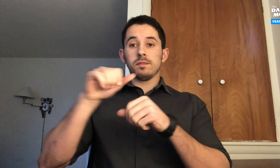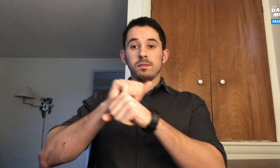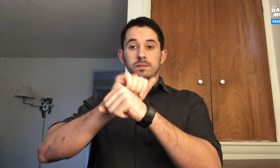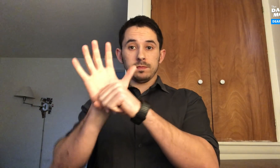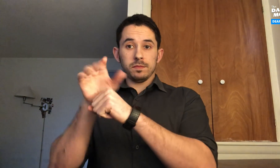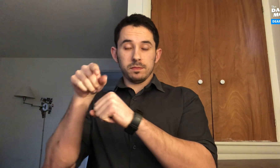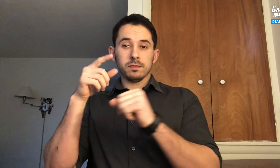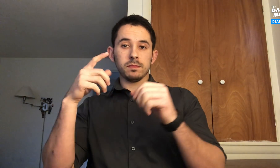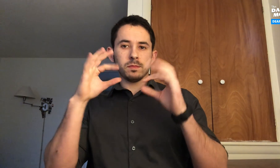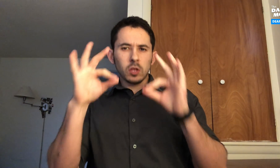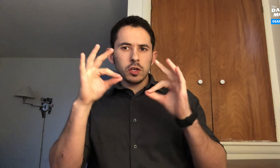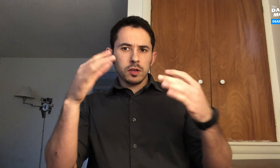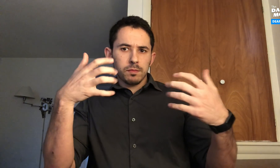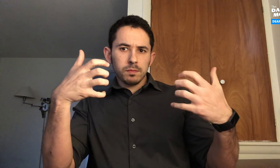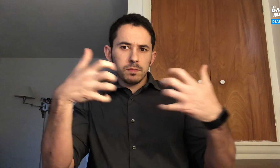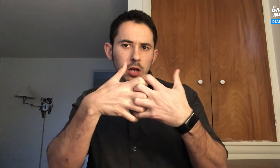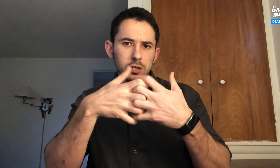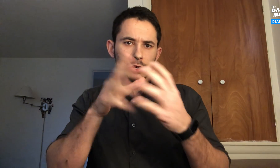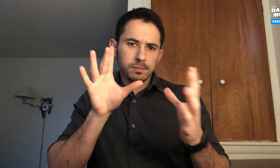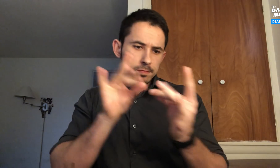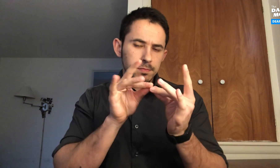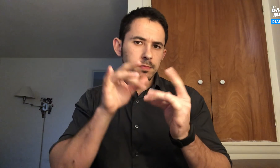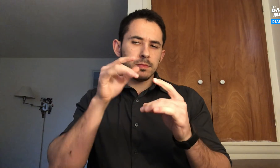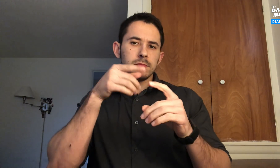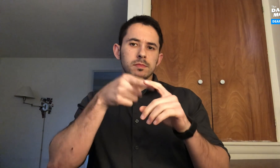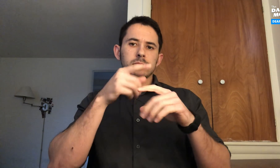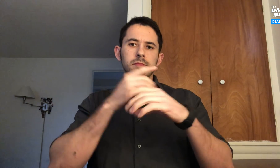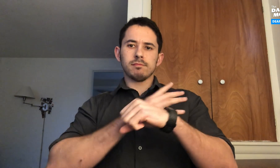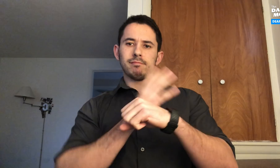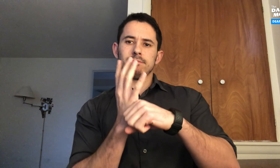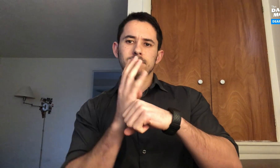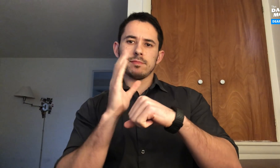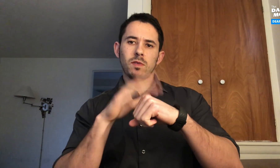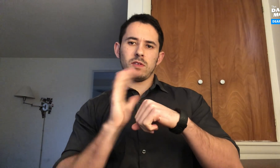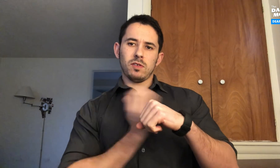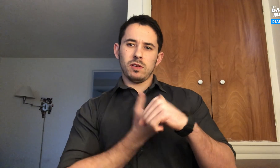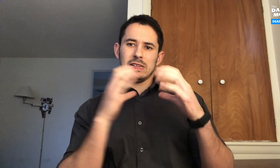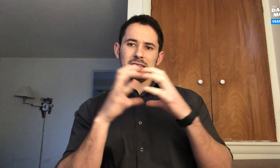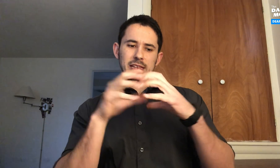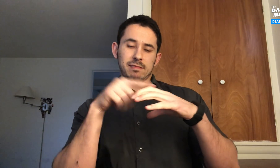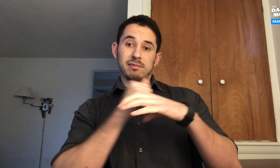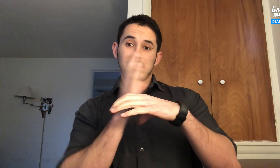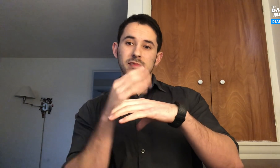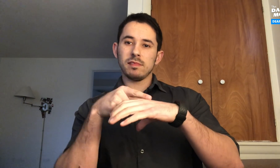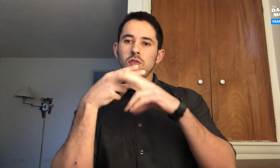It’s a perfect match with our cells.